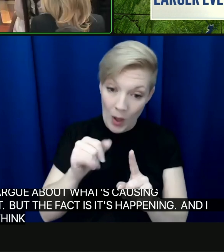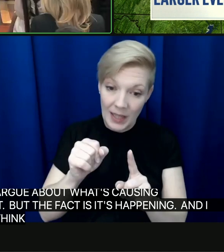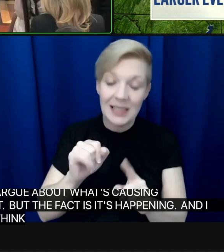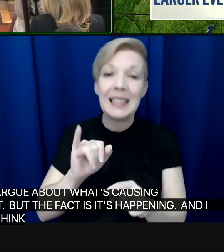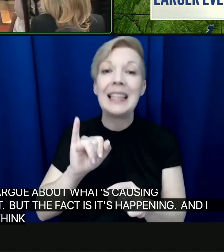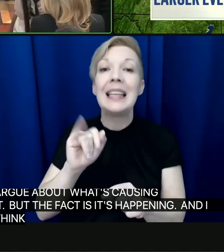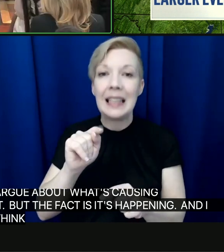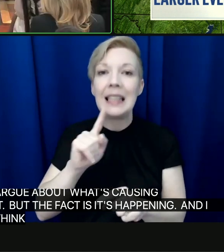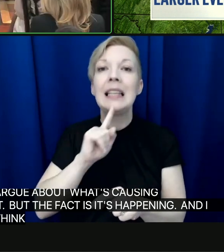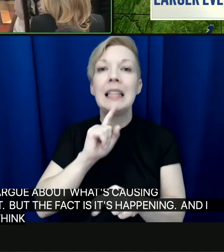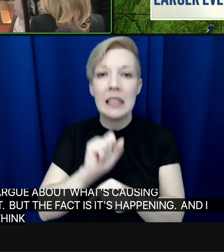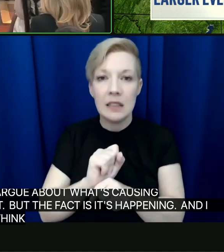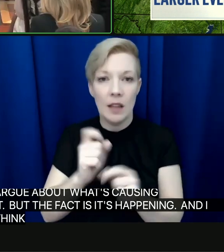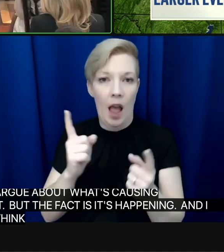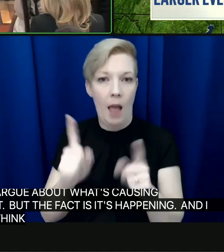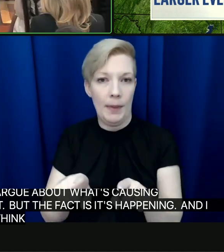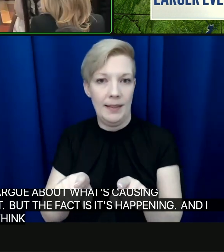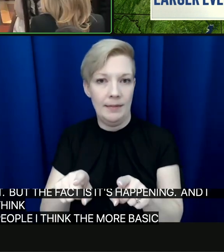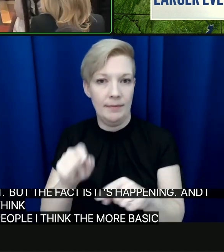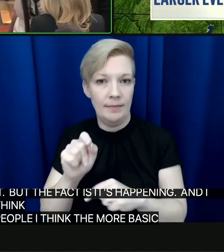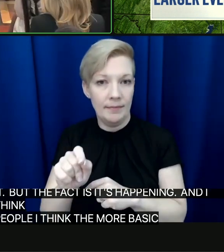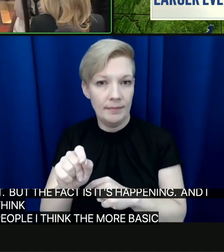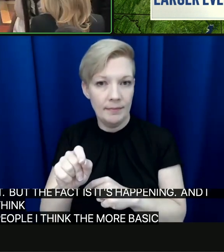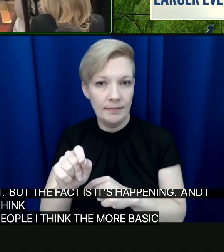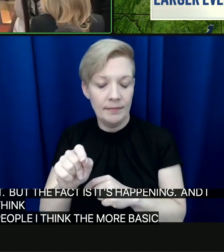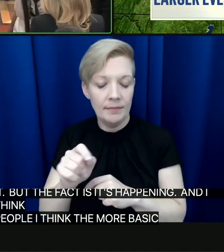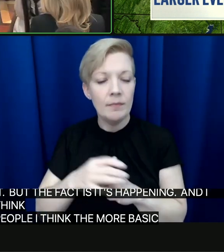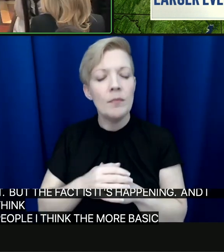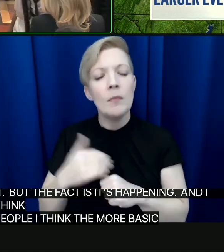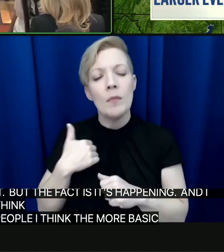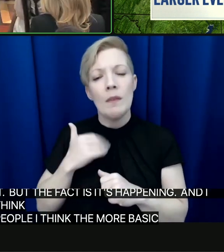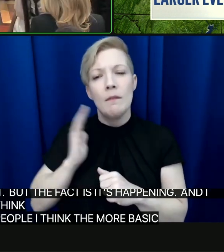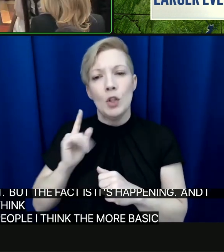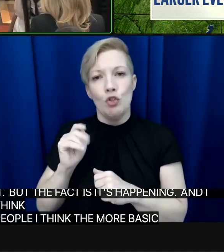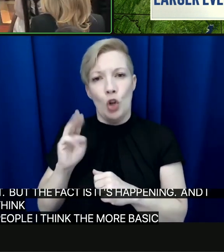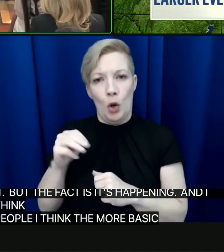and there's a term we used to use in local news called news you can use.